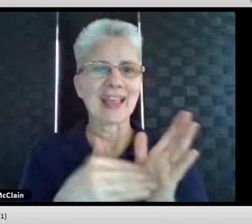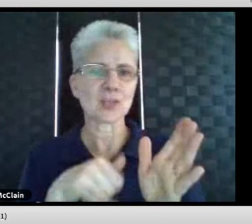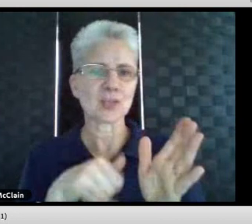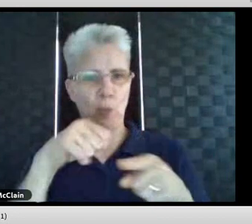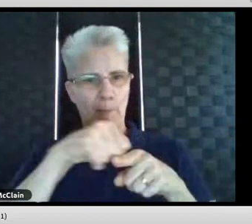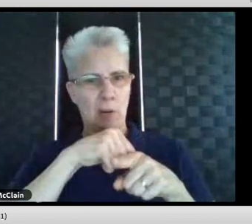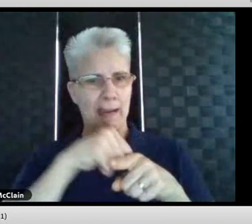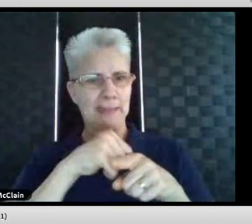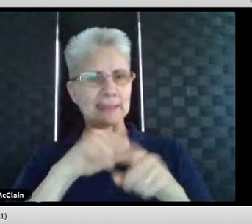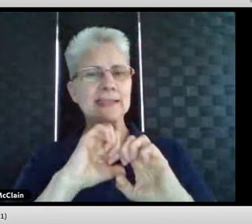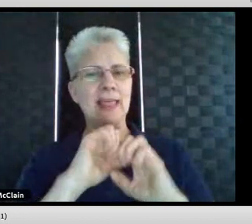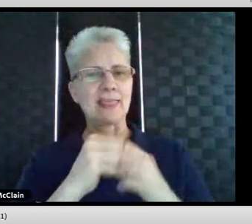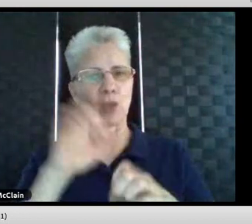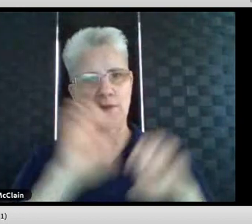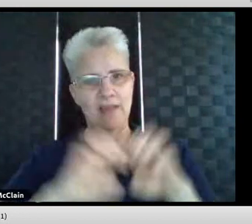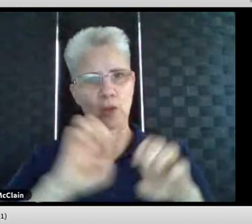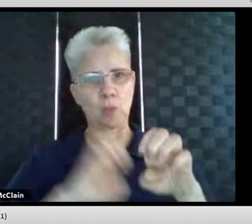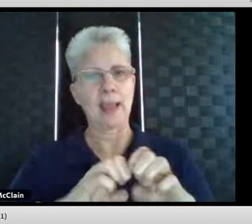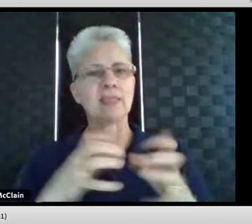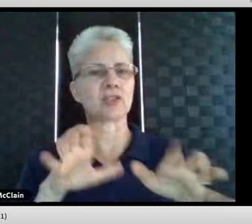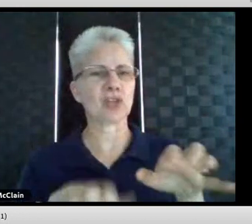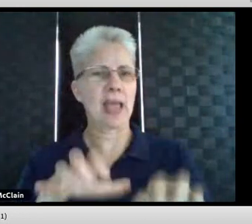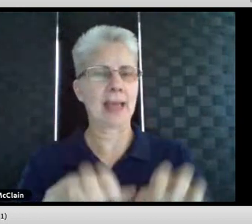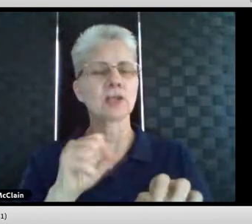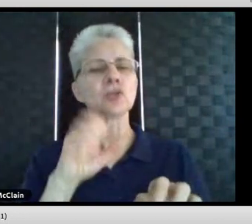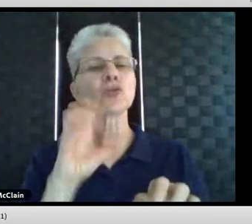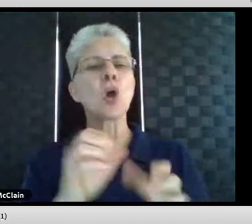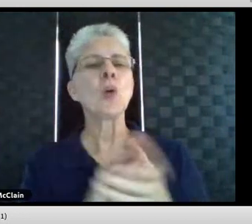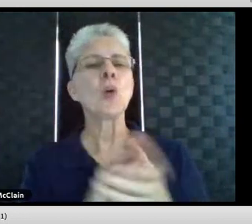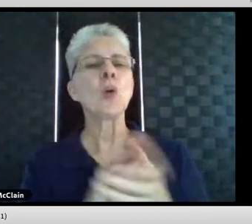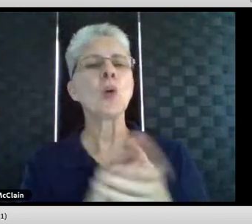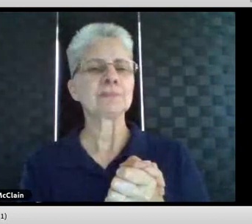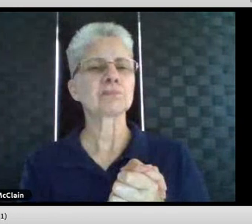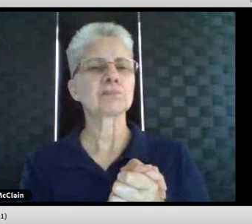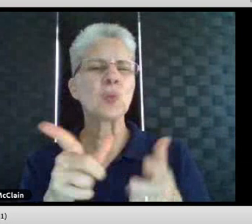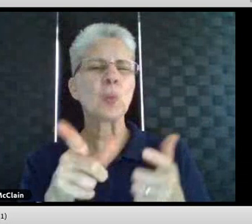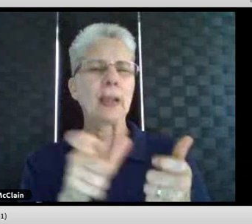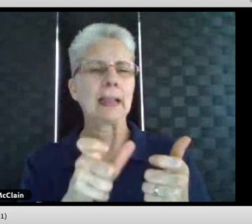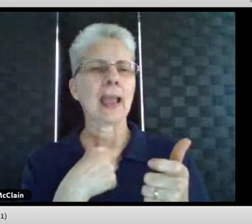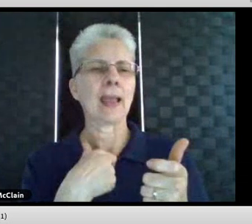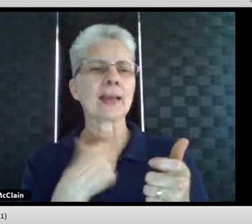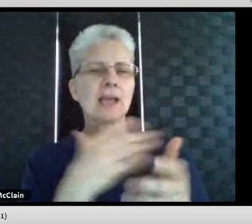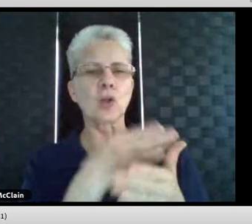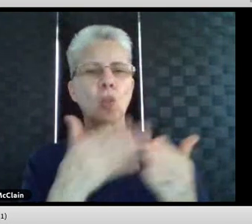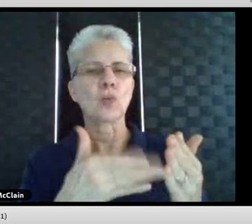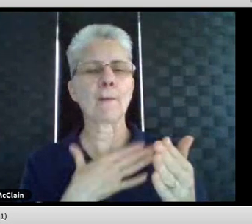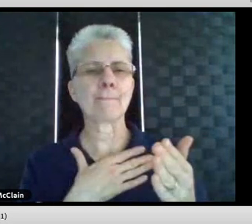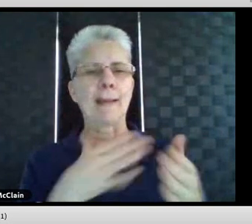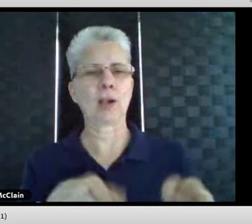That's why you evaluate the chats. So just very quickly as I go through kind of my closing,